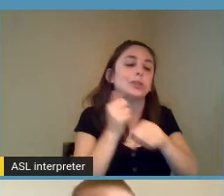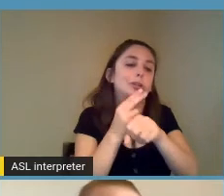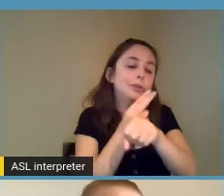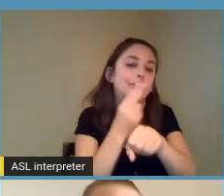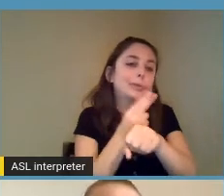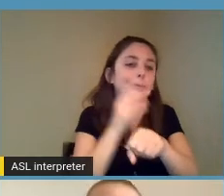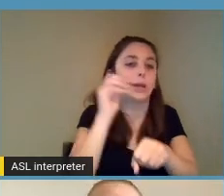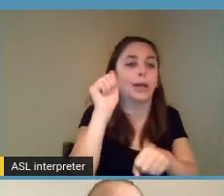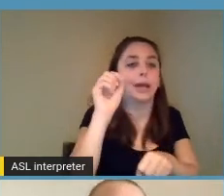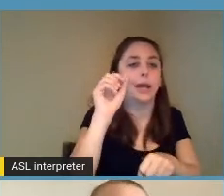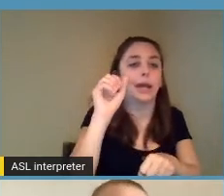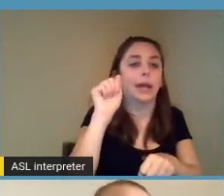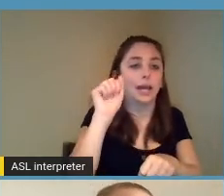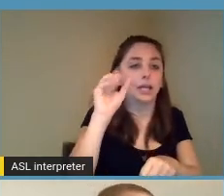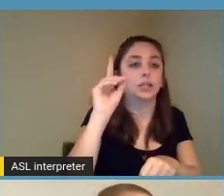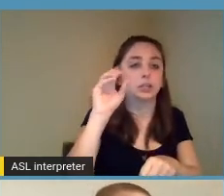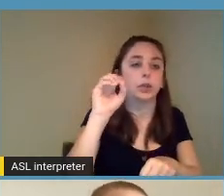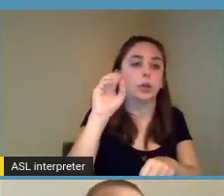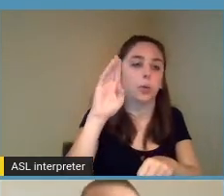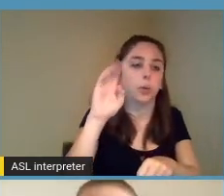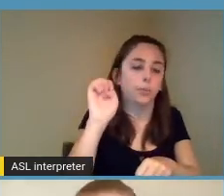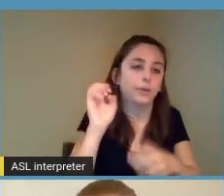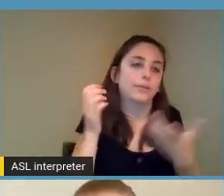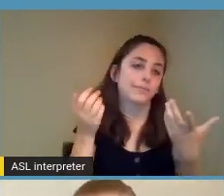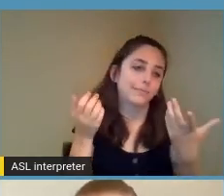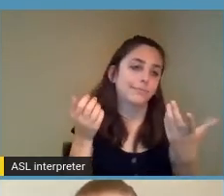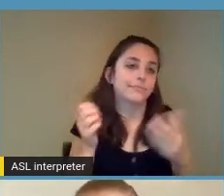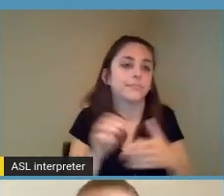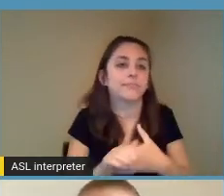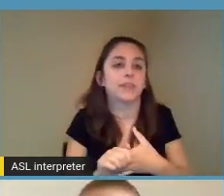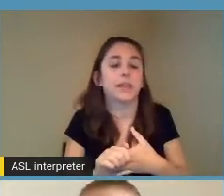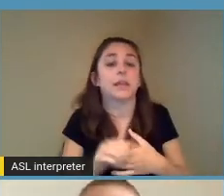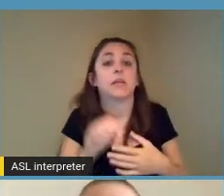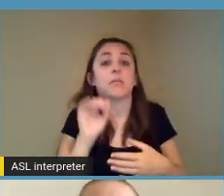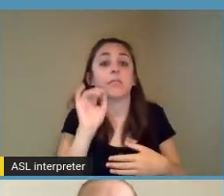music or you already do some kind of production and that is the tool you already use, go for